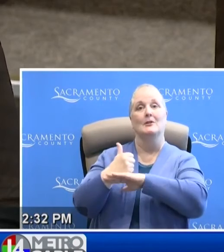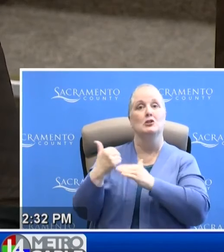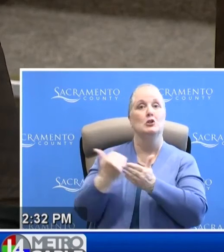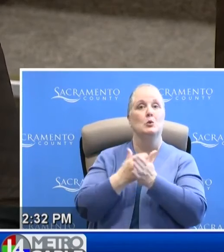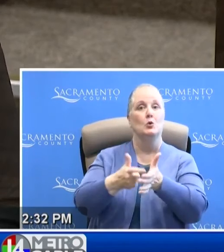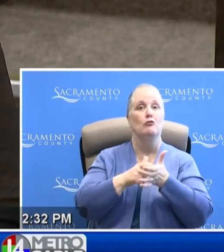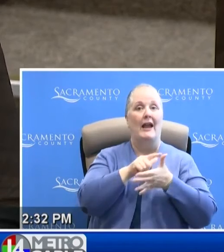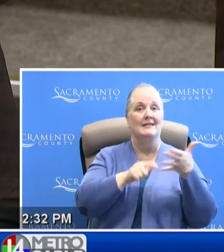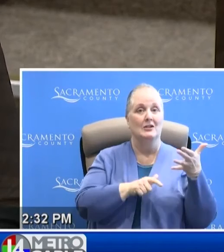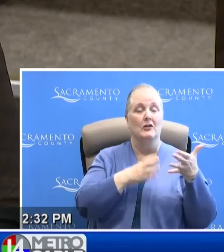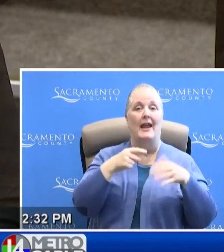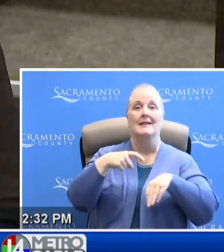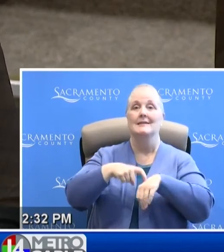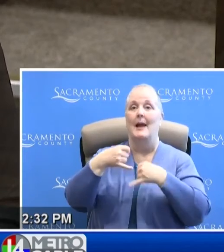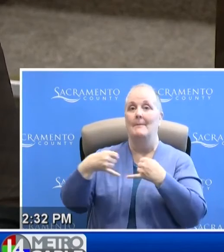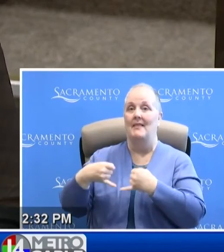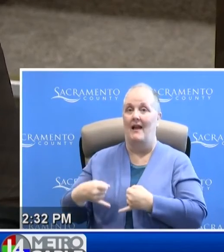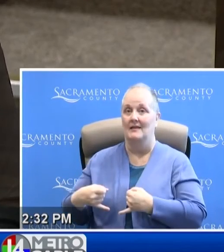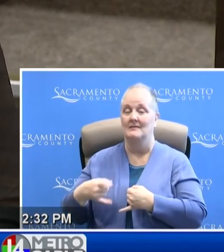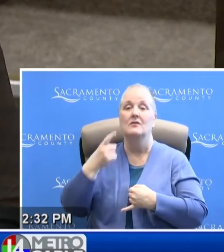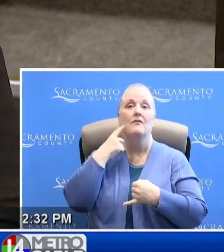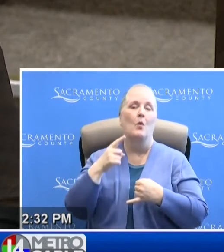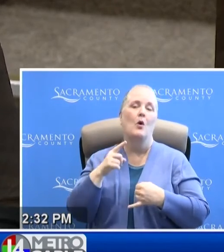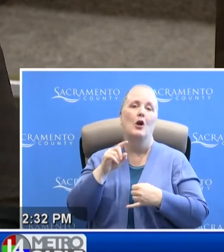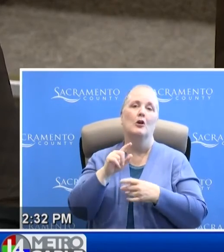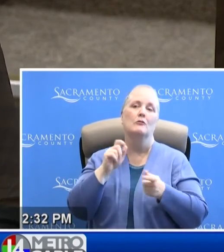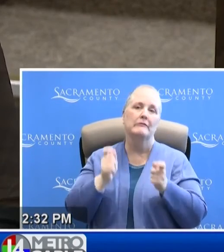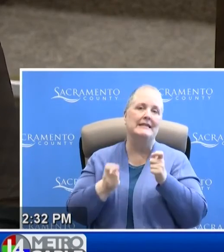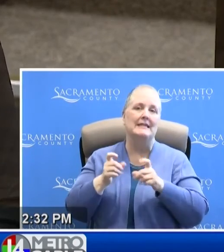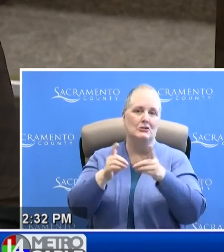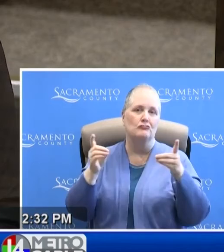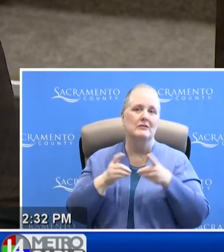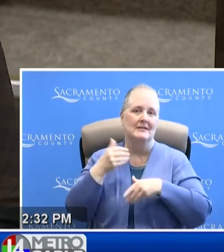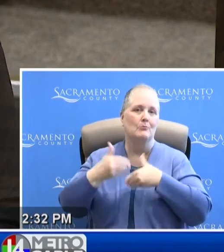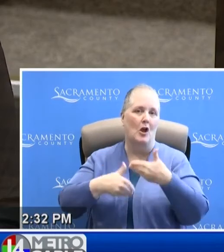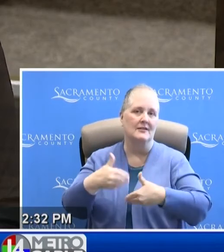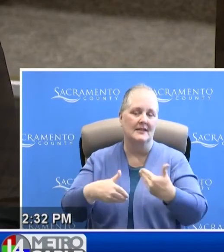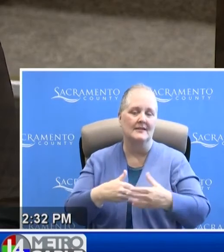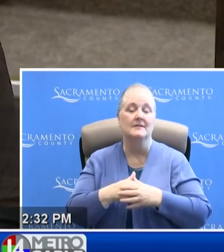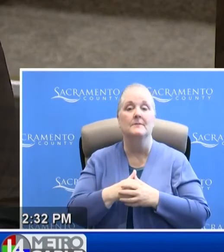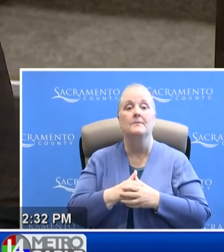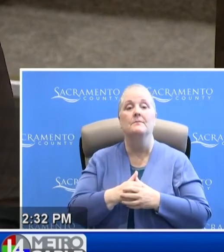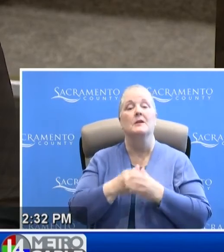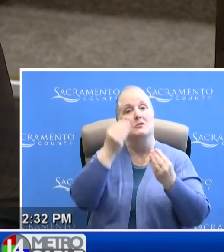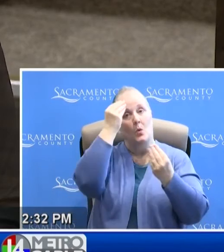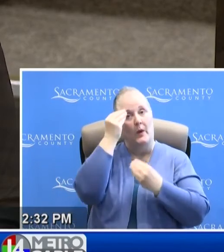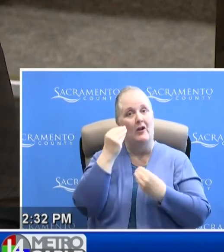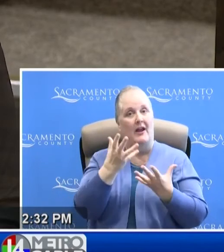and timelines for the redistricting process. And whereas, in compliance with the Fair